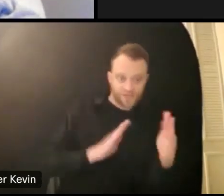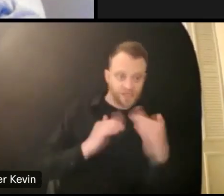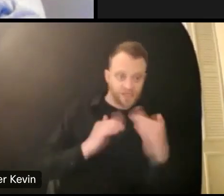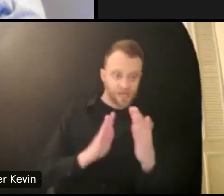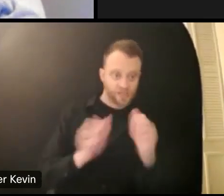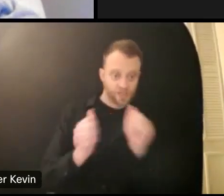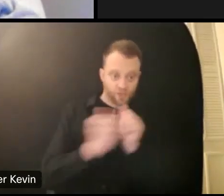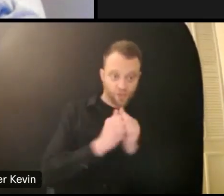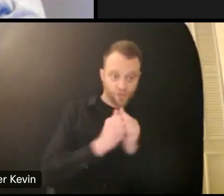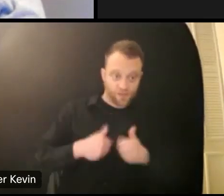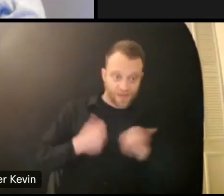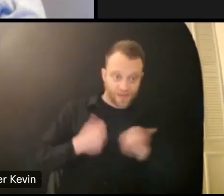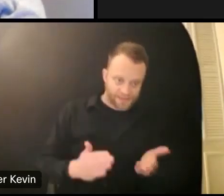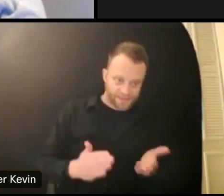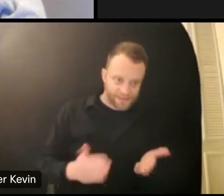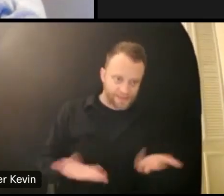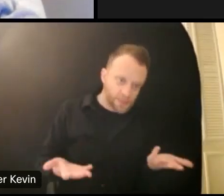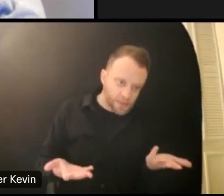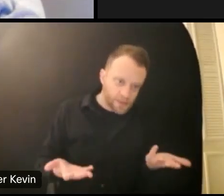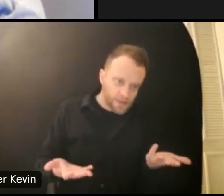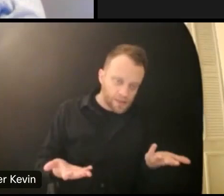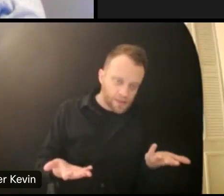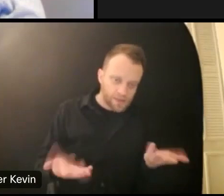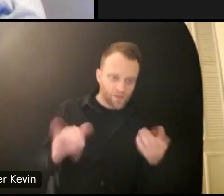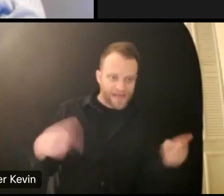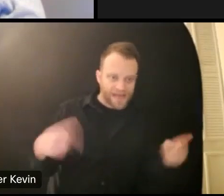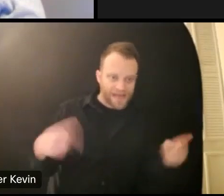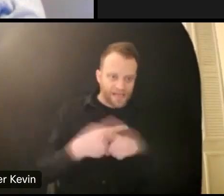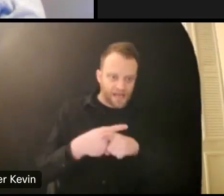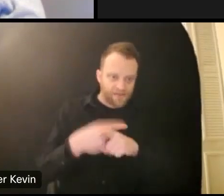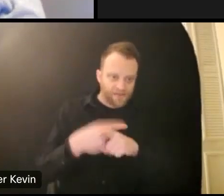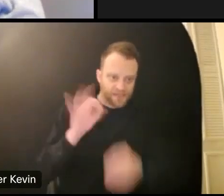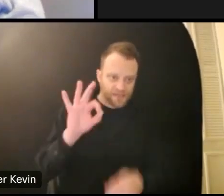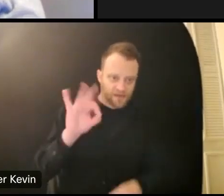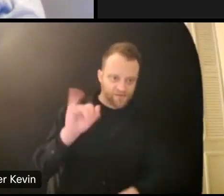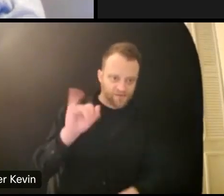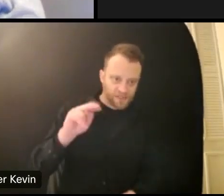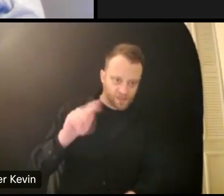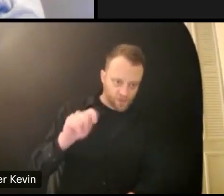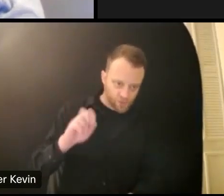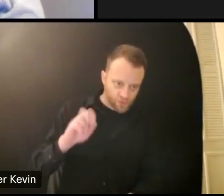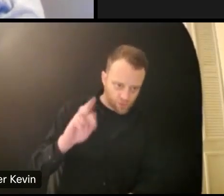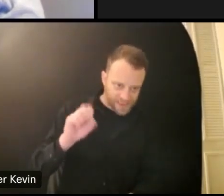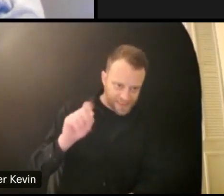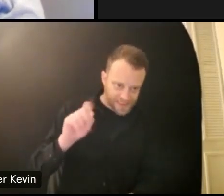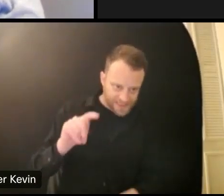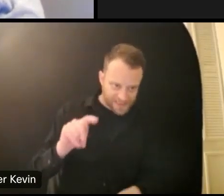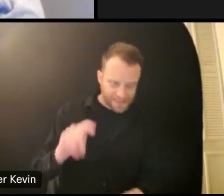and to try and be cordial and congenial, especially with members of the general public,